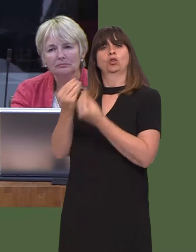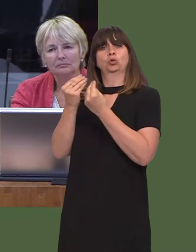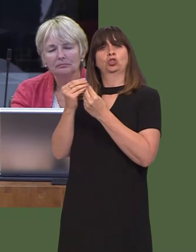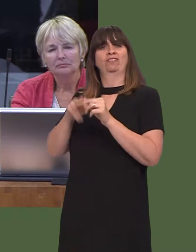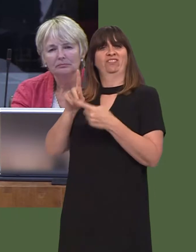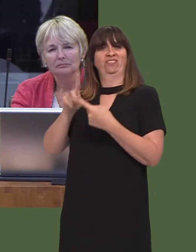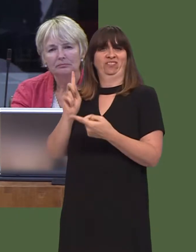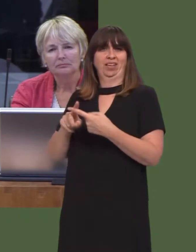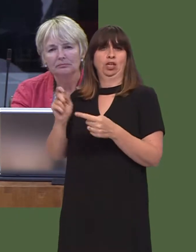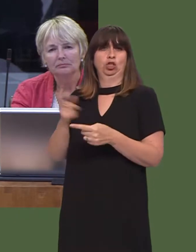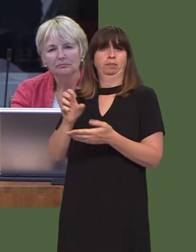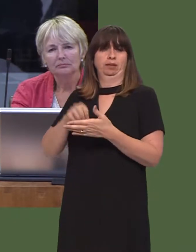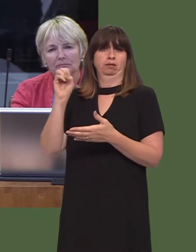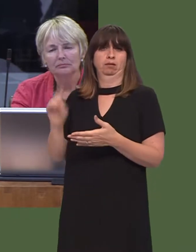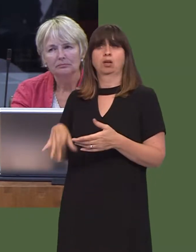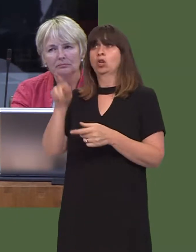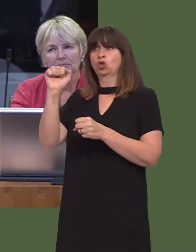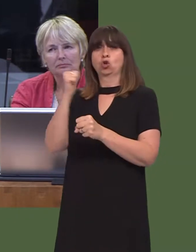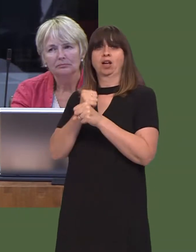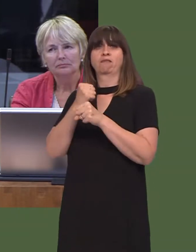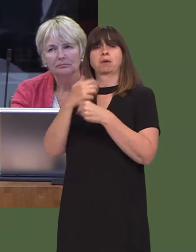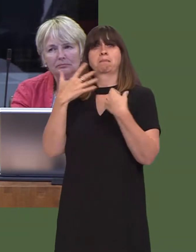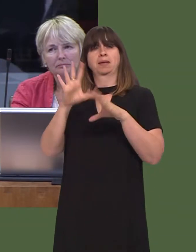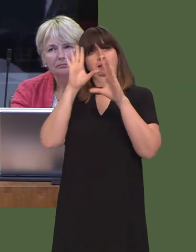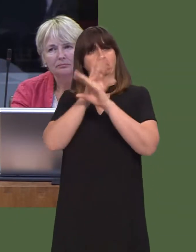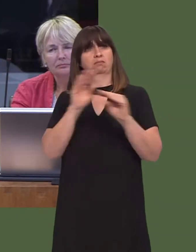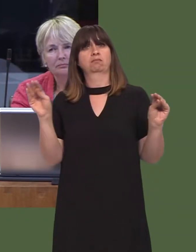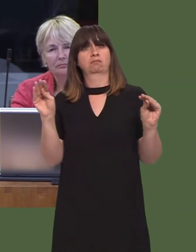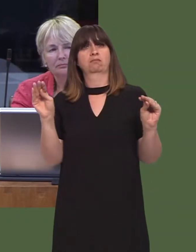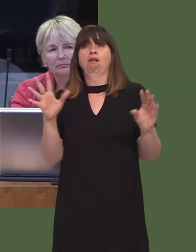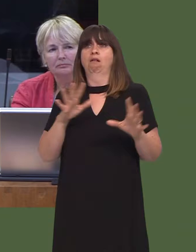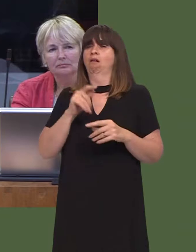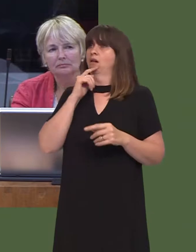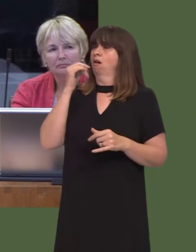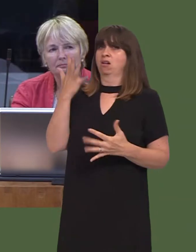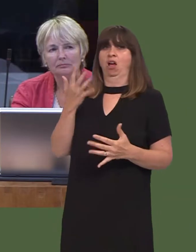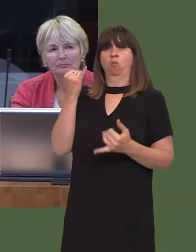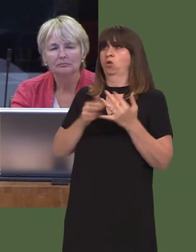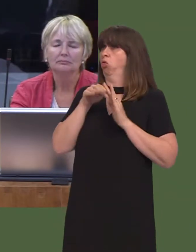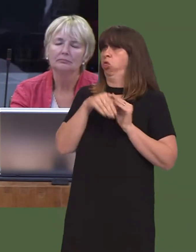and they say that the announcement your Government has made is a huge step backwards. They say